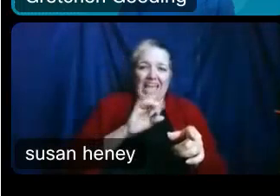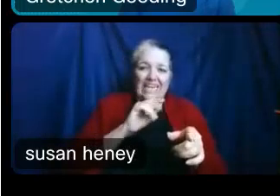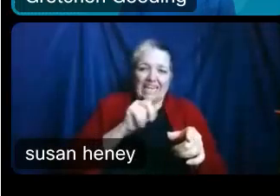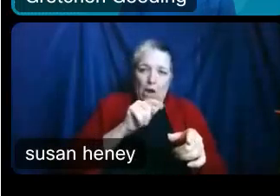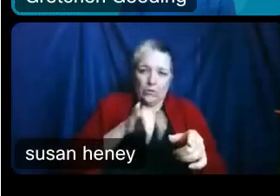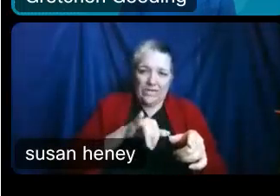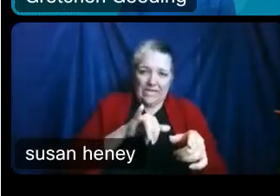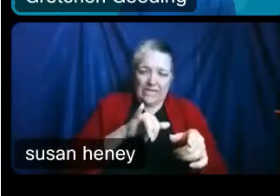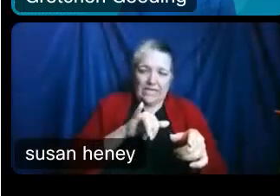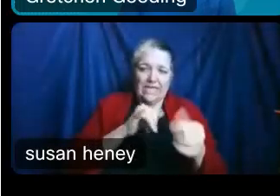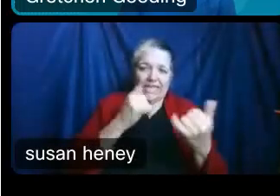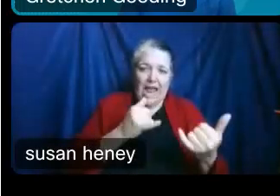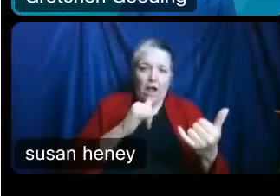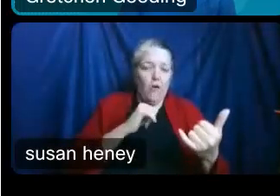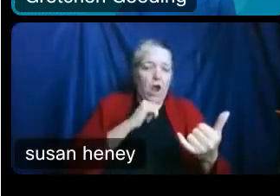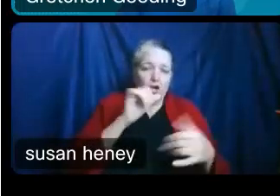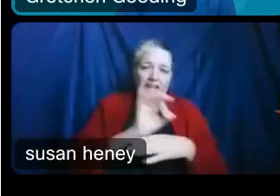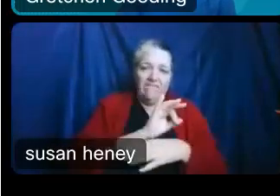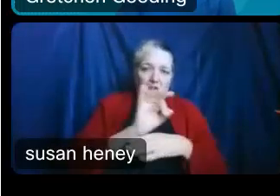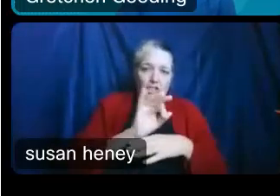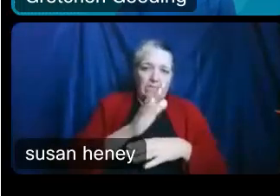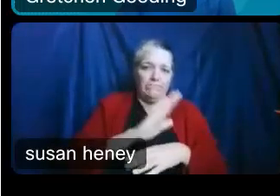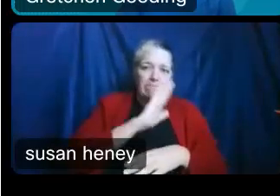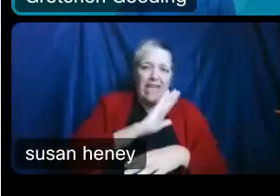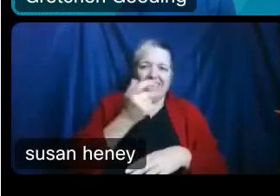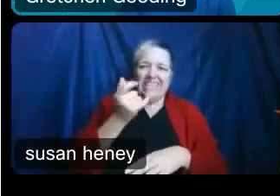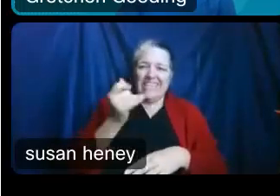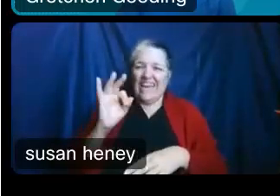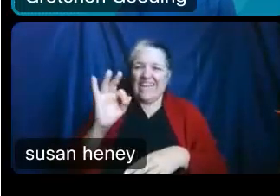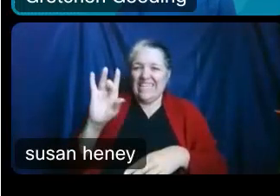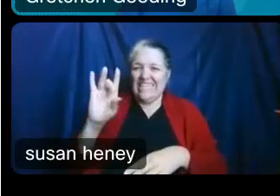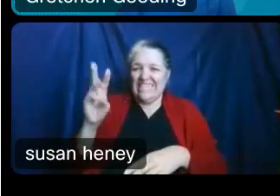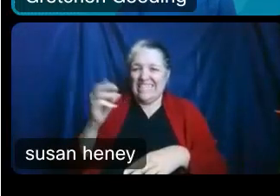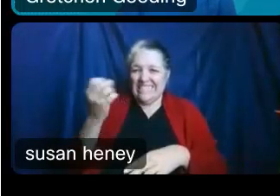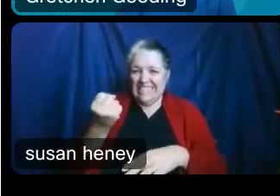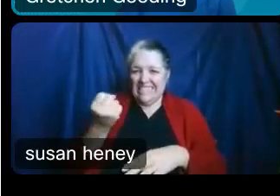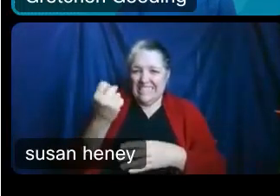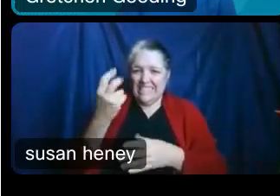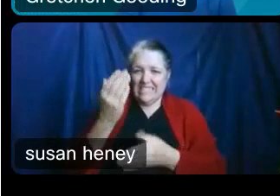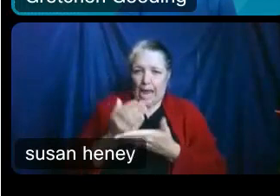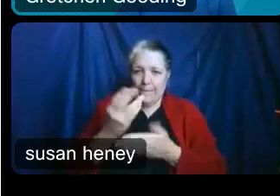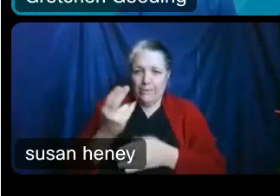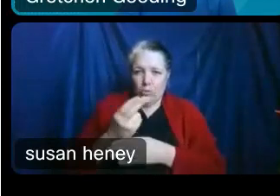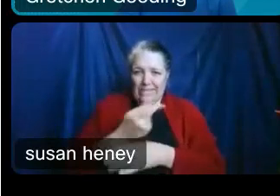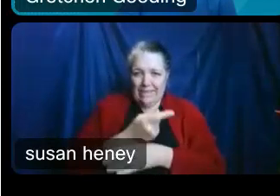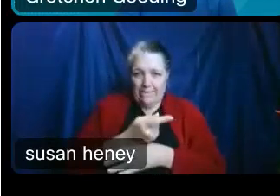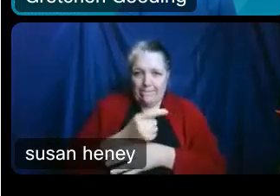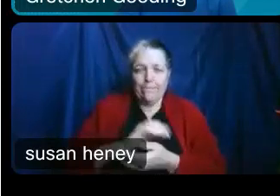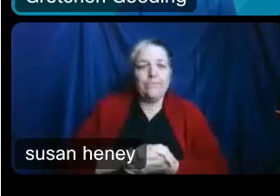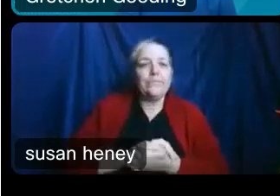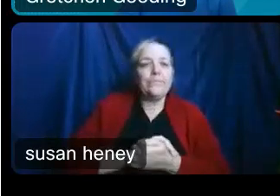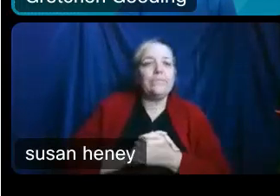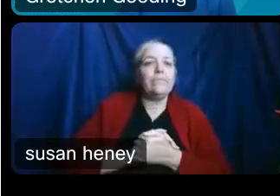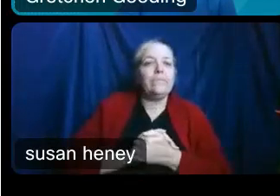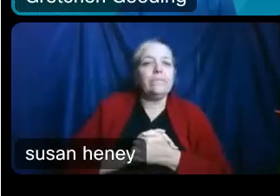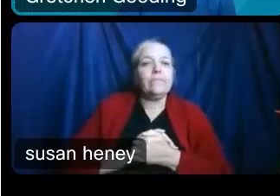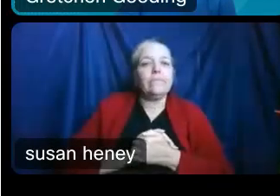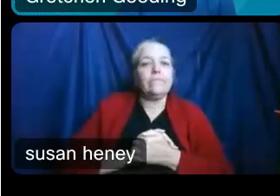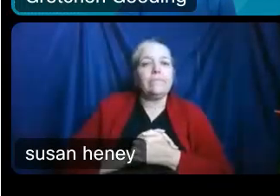administrative entities in the '60s. Another change is related to the comparison